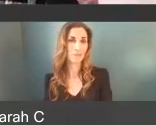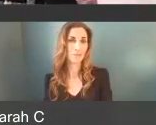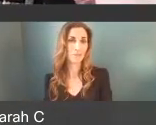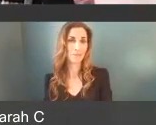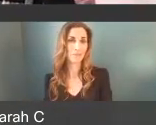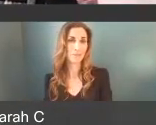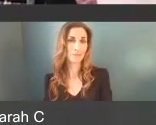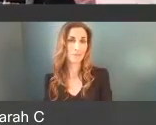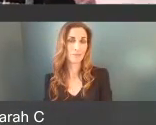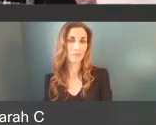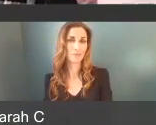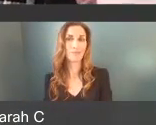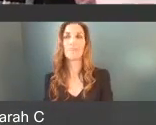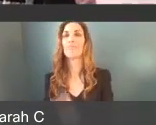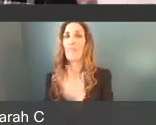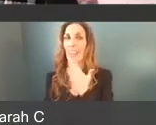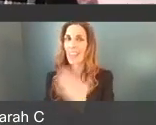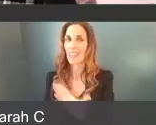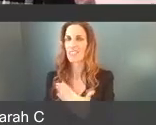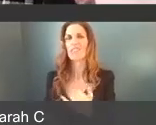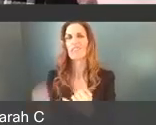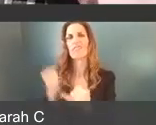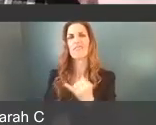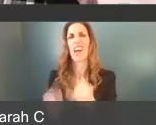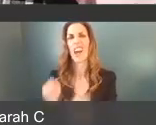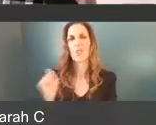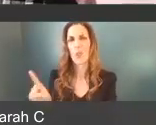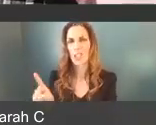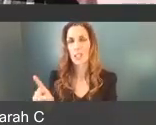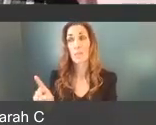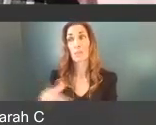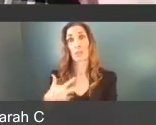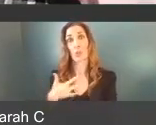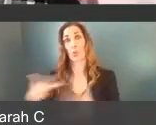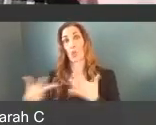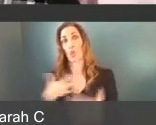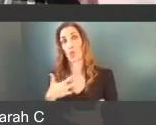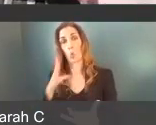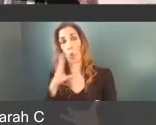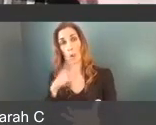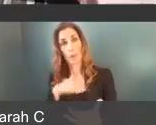[Reporter] Okay thanks and last question. Are you concerned that there will be the same crush of demand